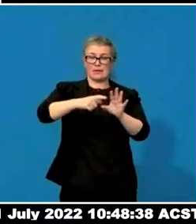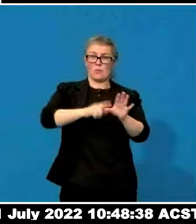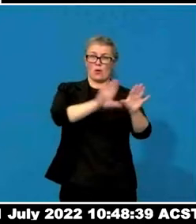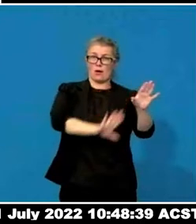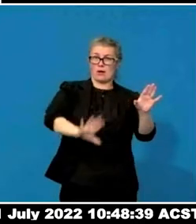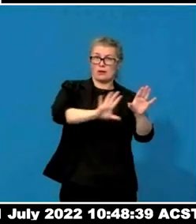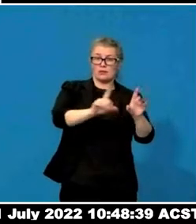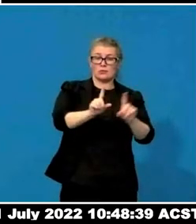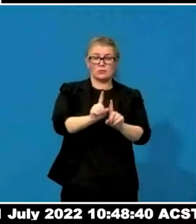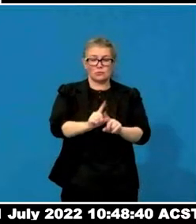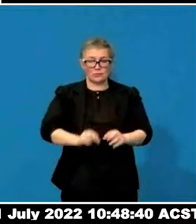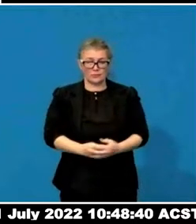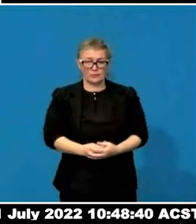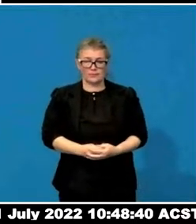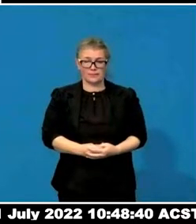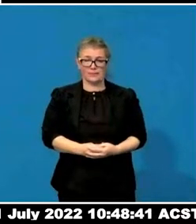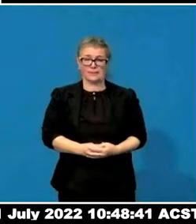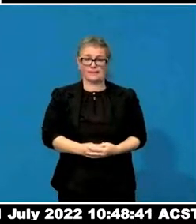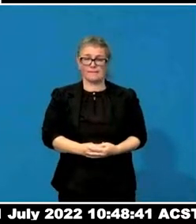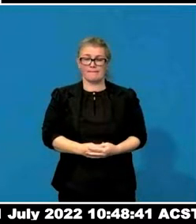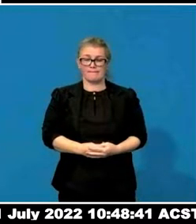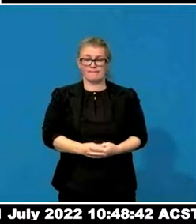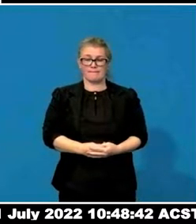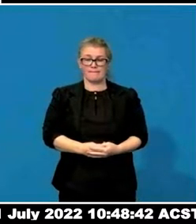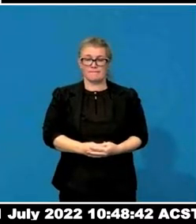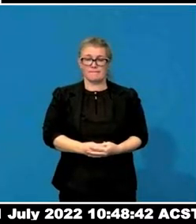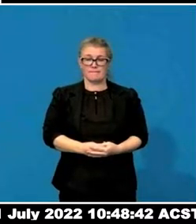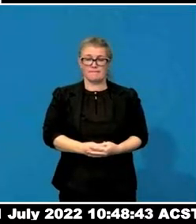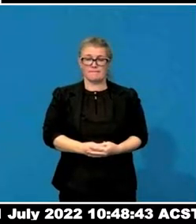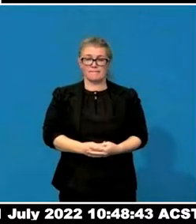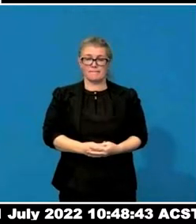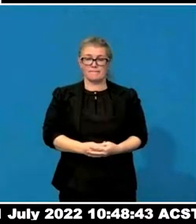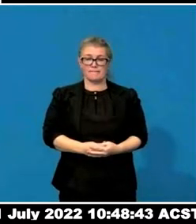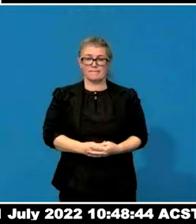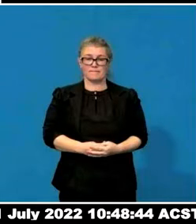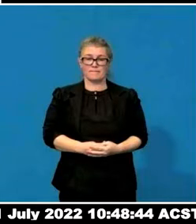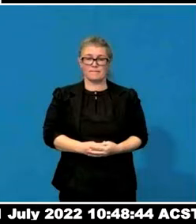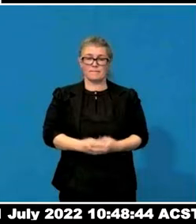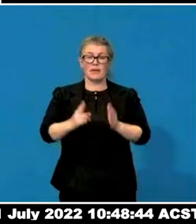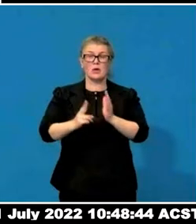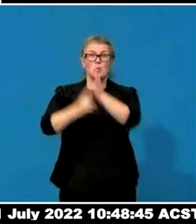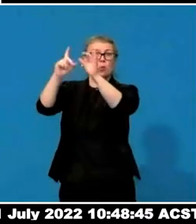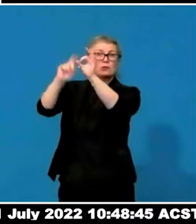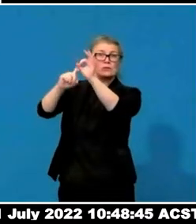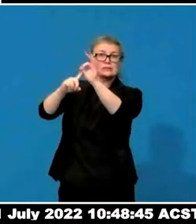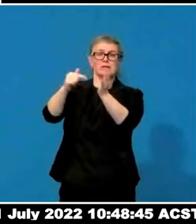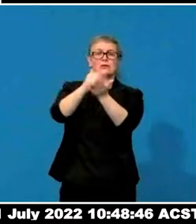And then, moving to the right, you will see Far North Queensland, in particular, Thursday Island, Weipa and Cairns.